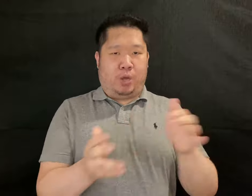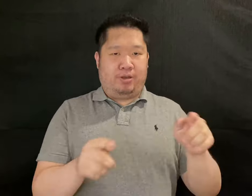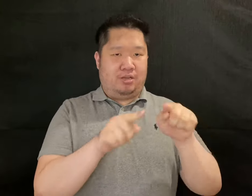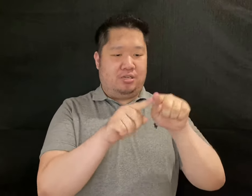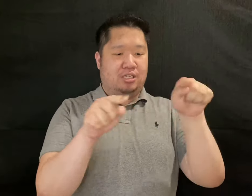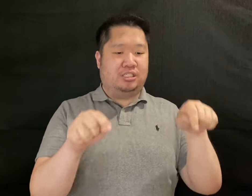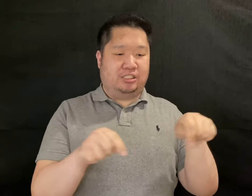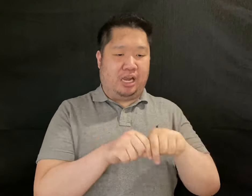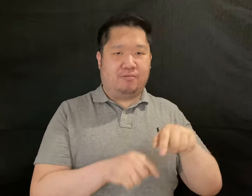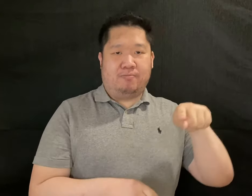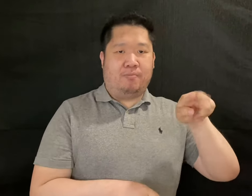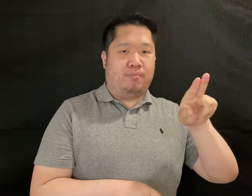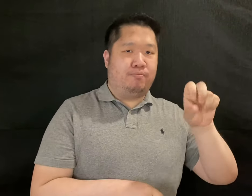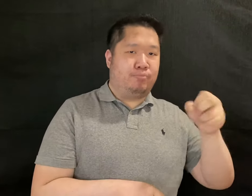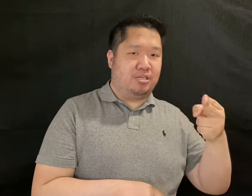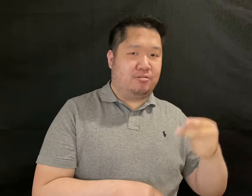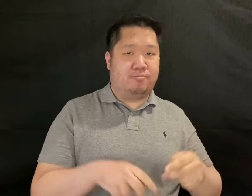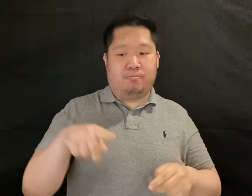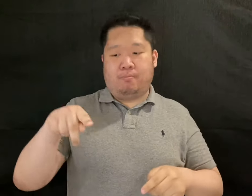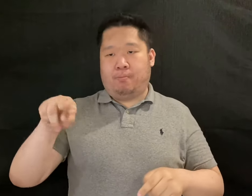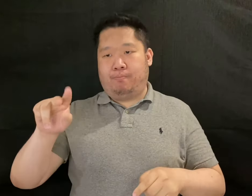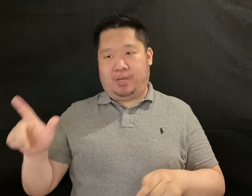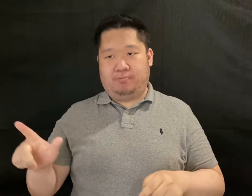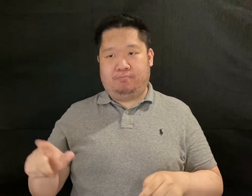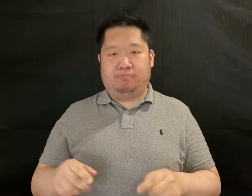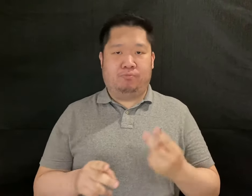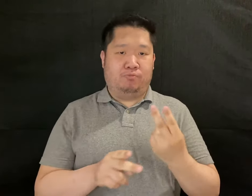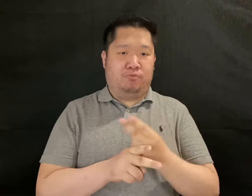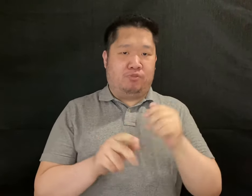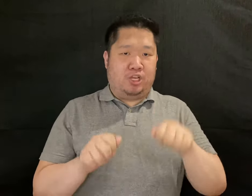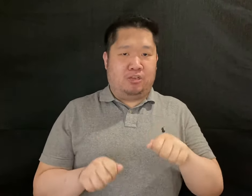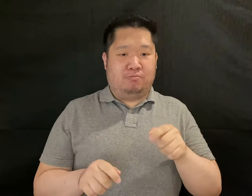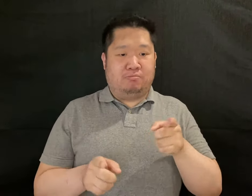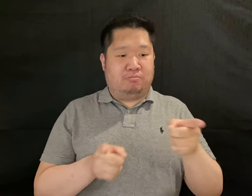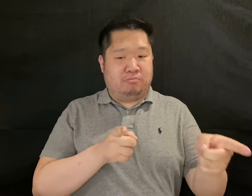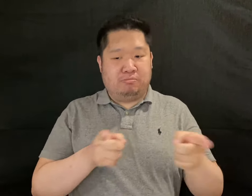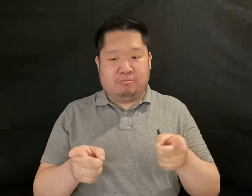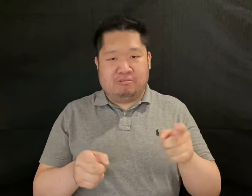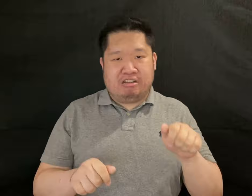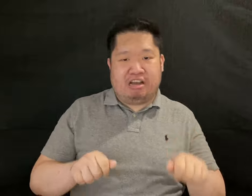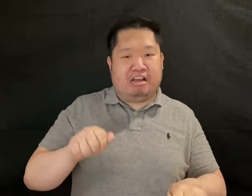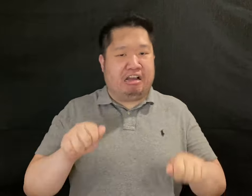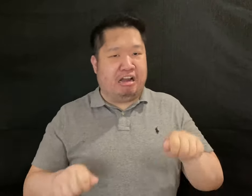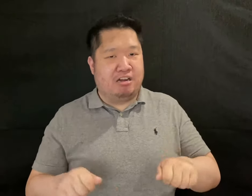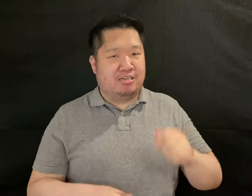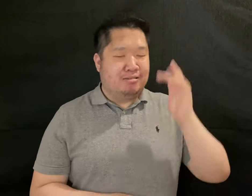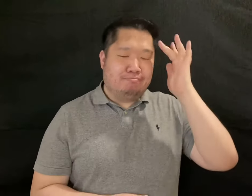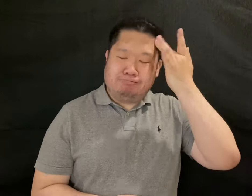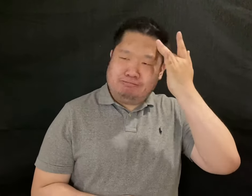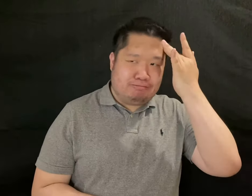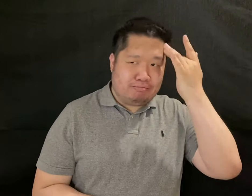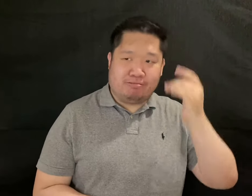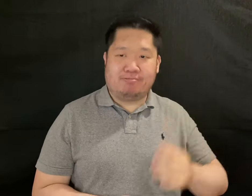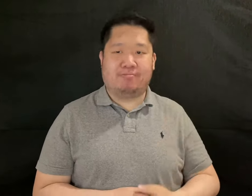Without the signs "PULL" or "PUSH", the user only guesses about whether to push or pull, creating frustrations.